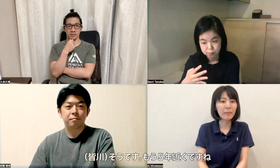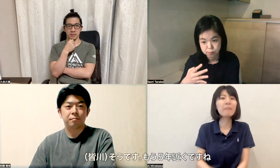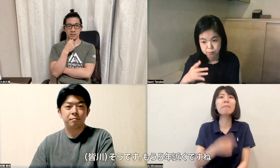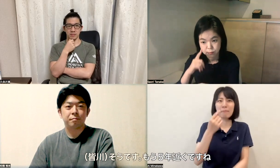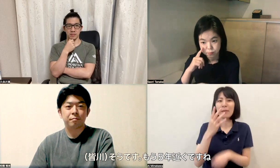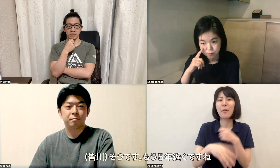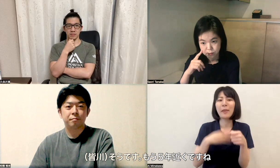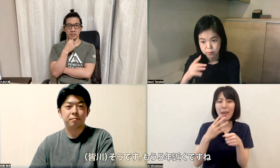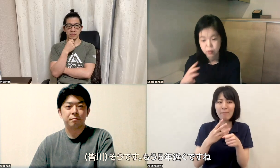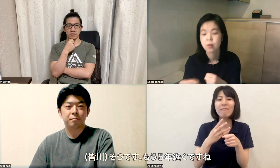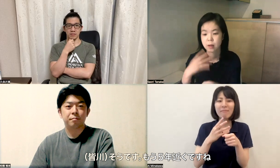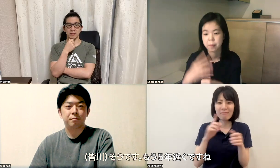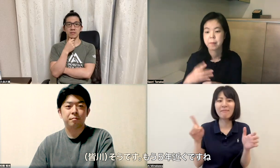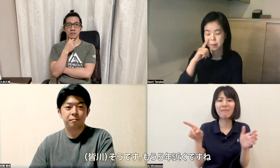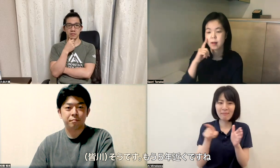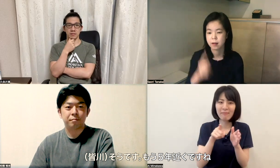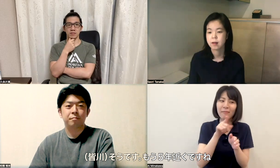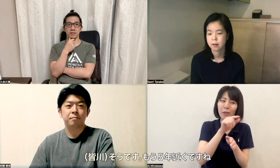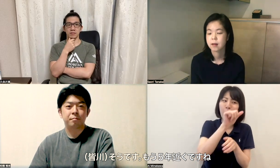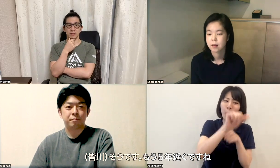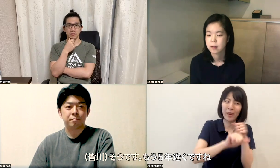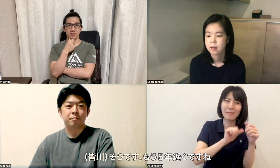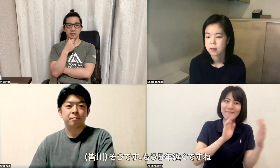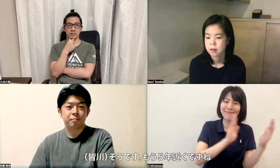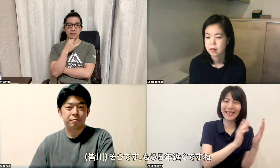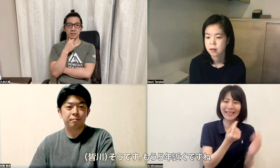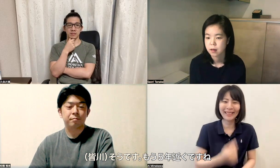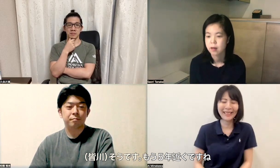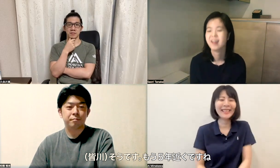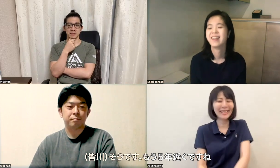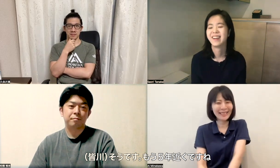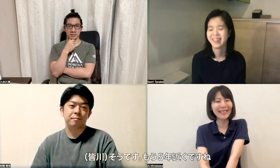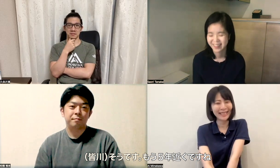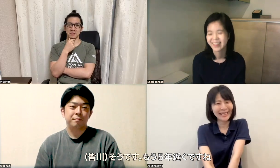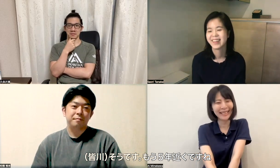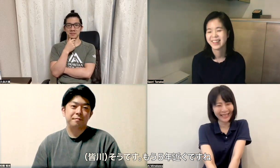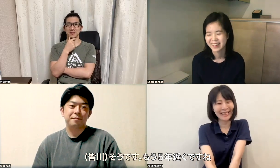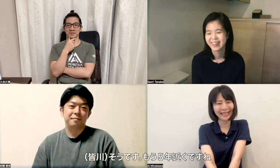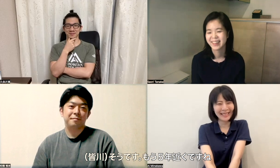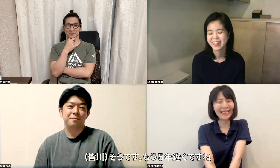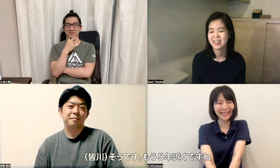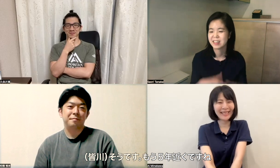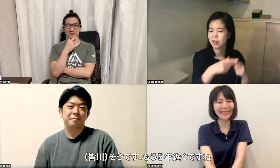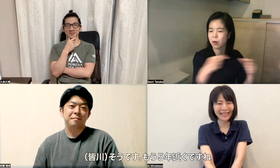(AM) Yes, it's been almost 5 years.